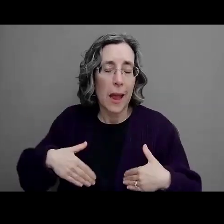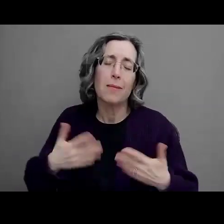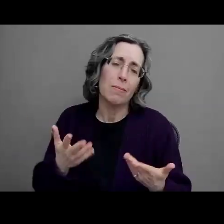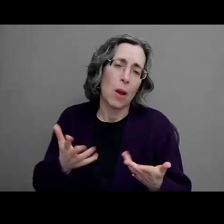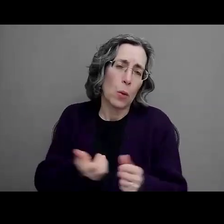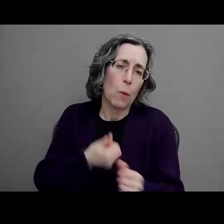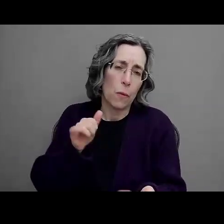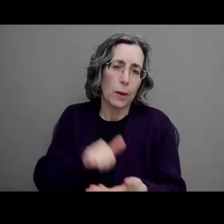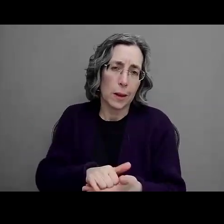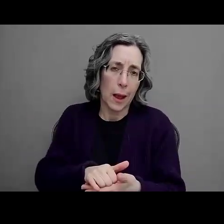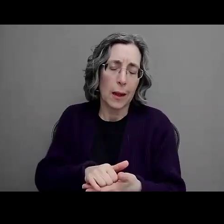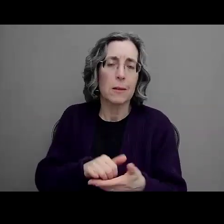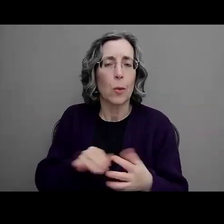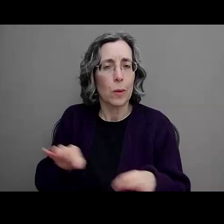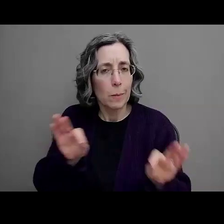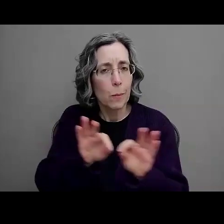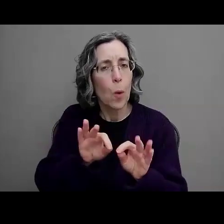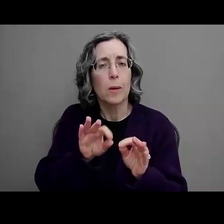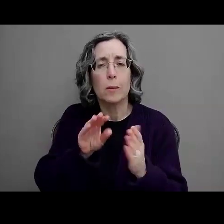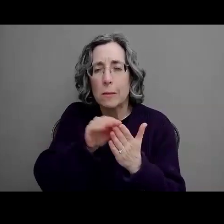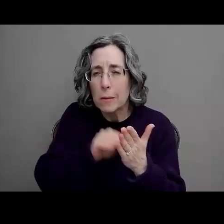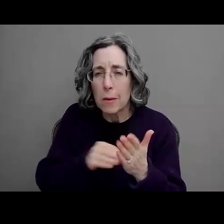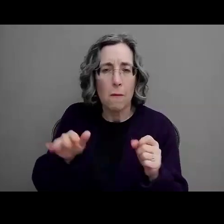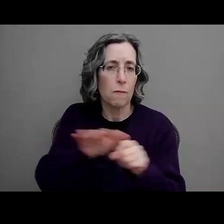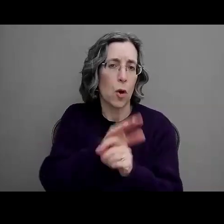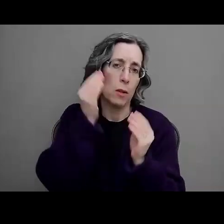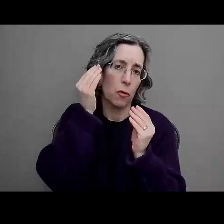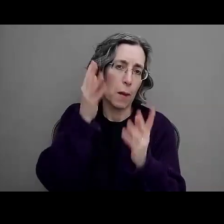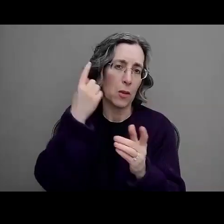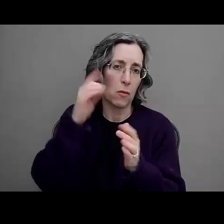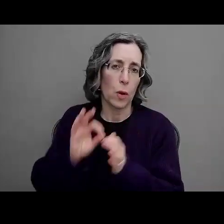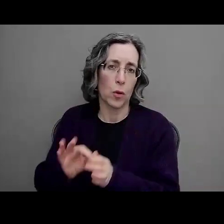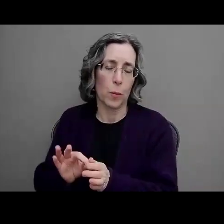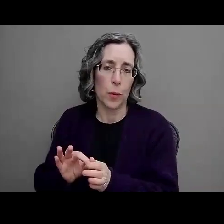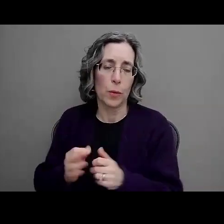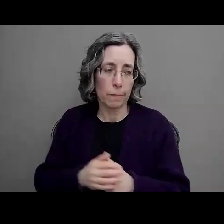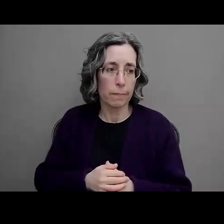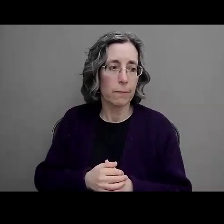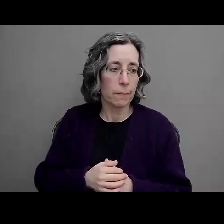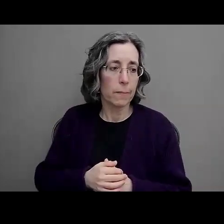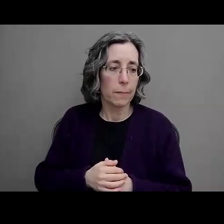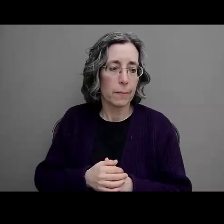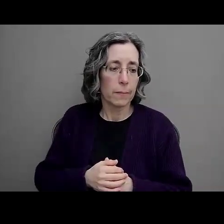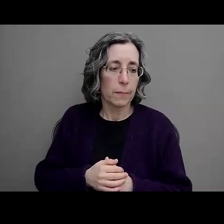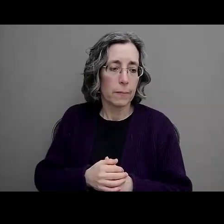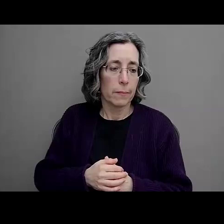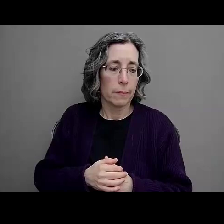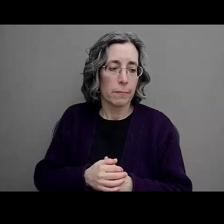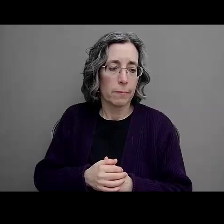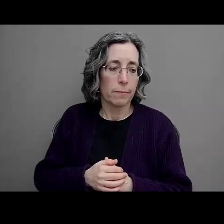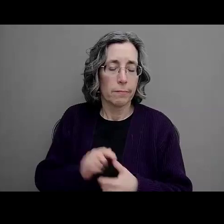you. So those are just a couple of, you know, minor logistical tips that I could give as far